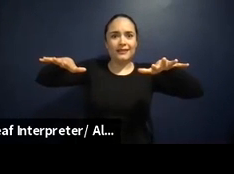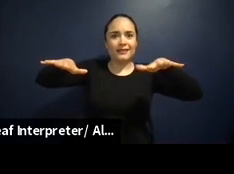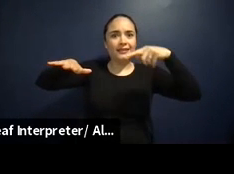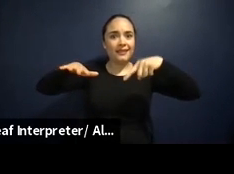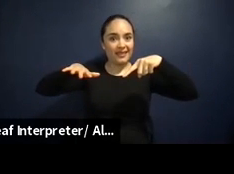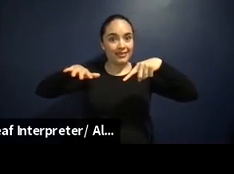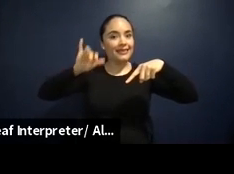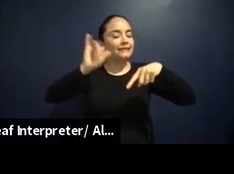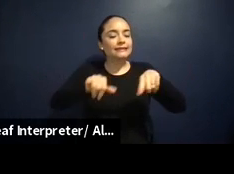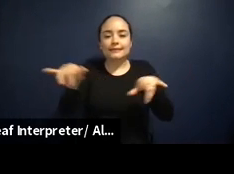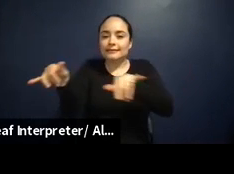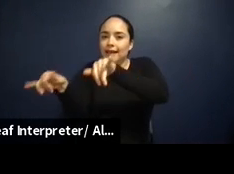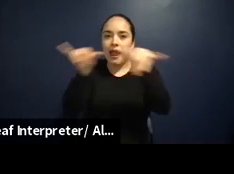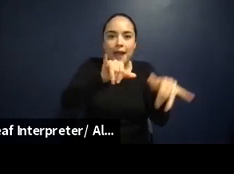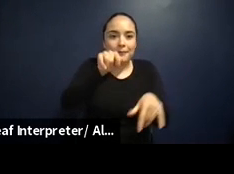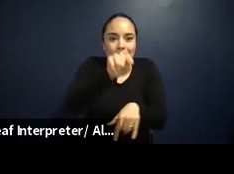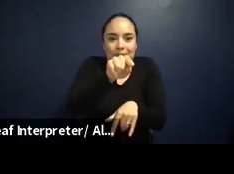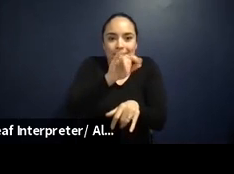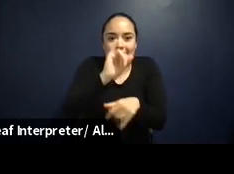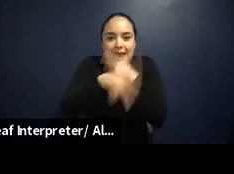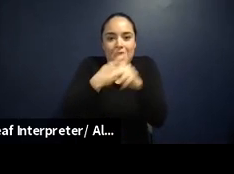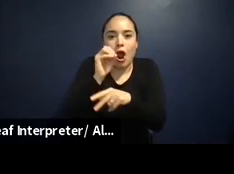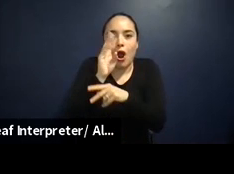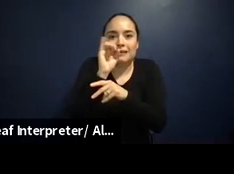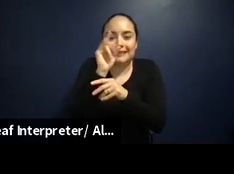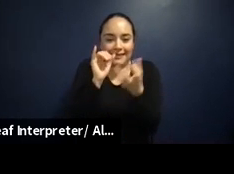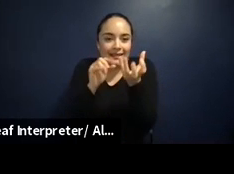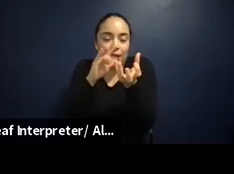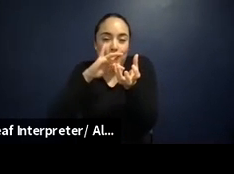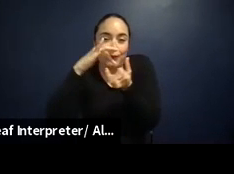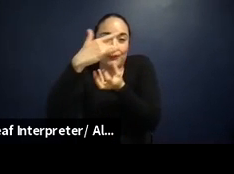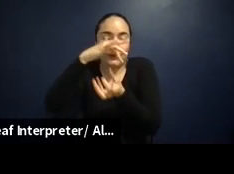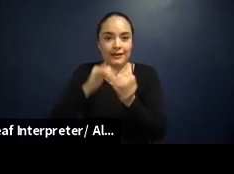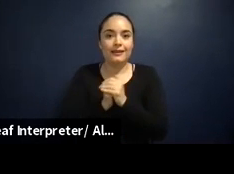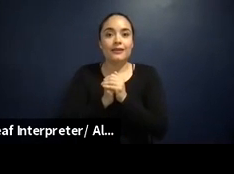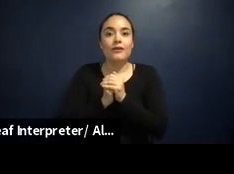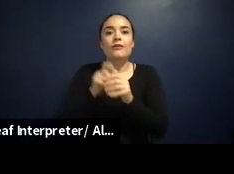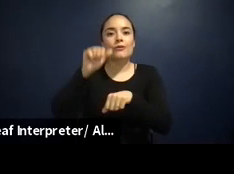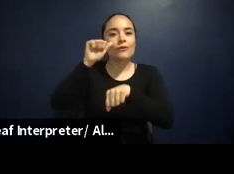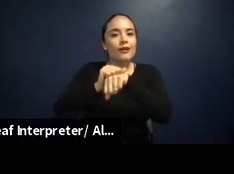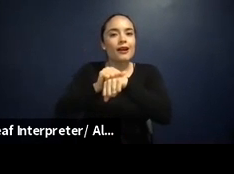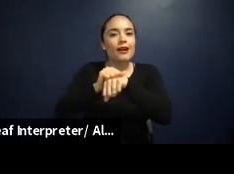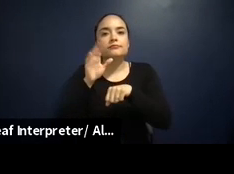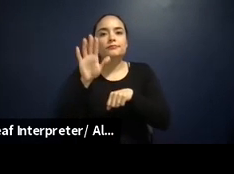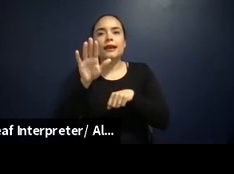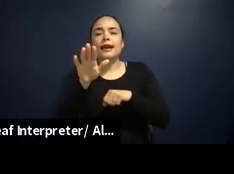in such a way that's just, kind of, doesn't have any fractures or any way to break very evenly. [Sarah]: That's